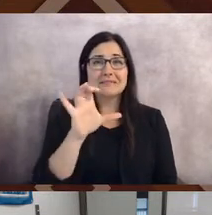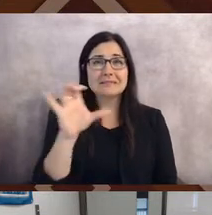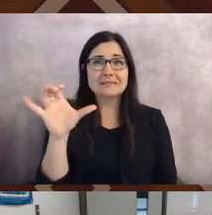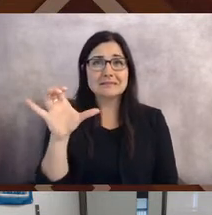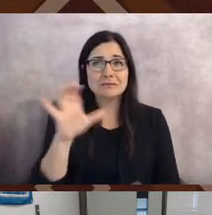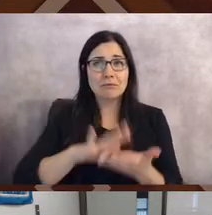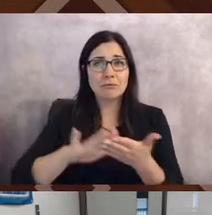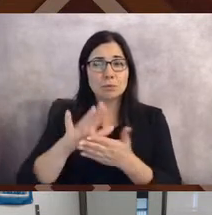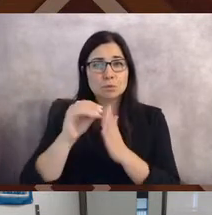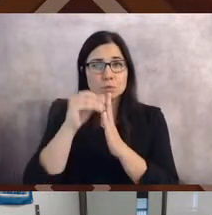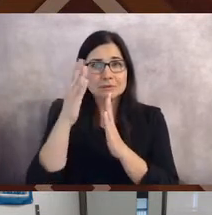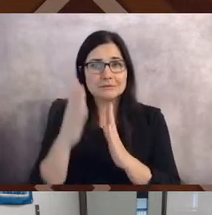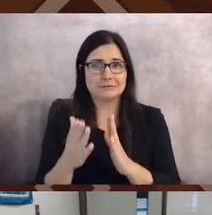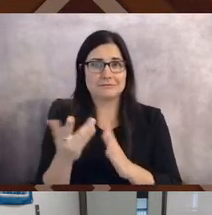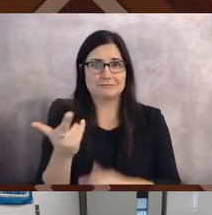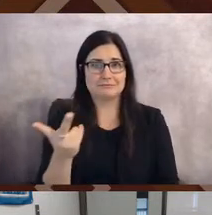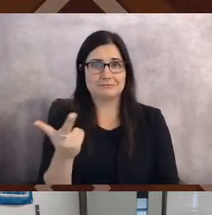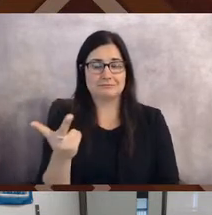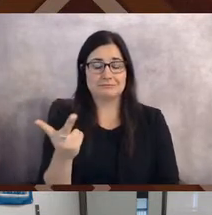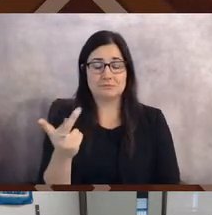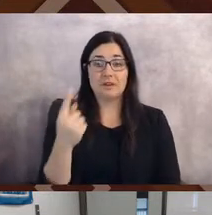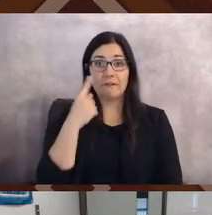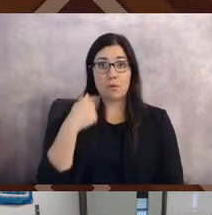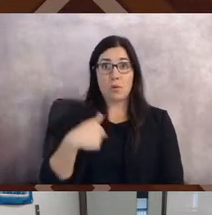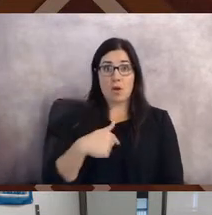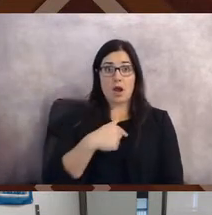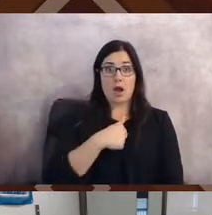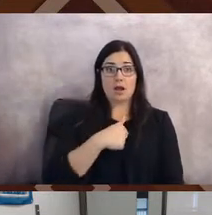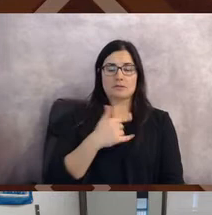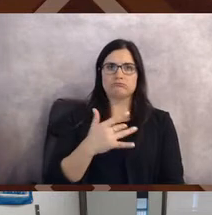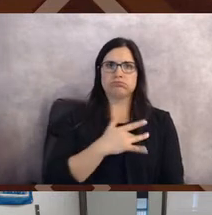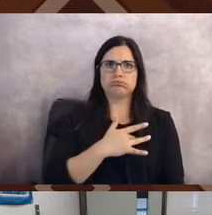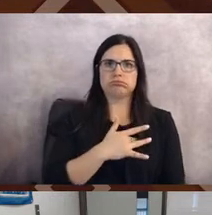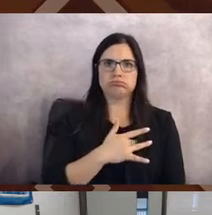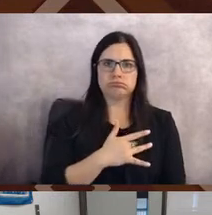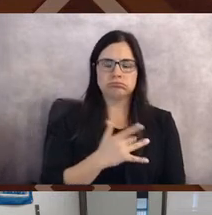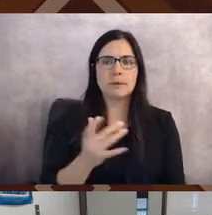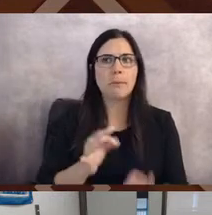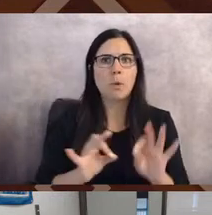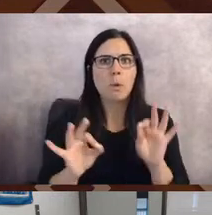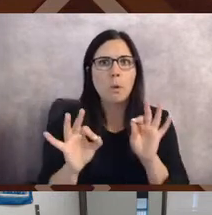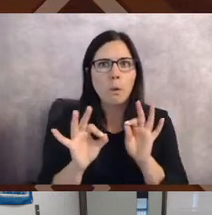This is you know, for us, this is why it's so important. What we do is so important to have these conversations.